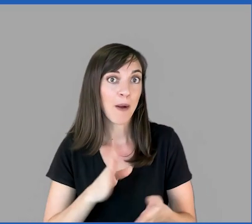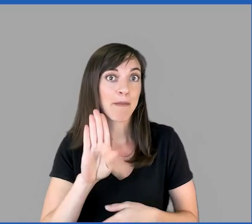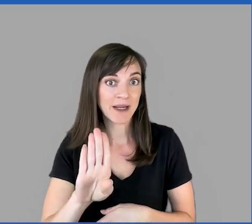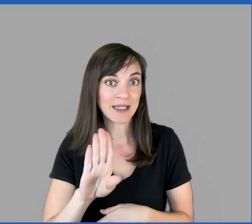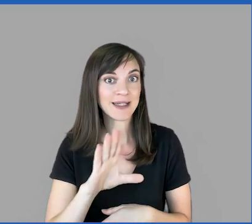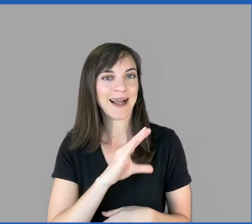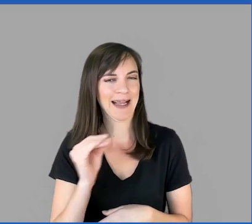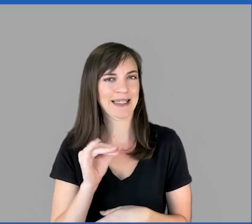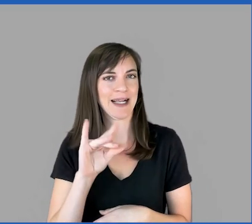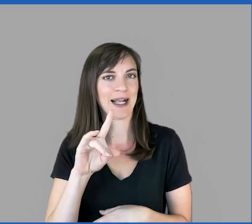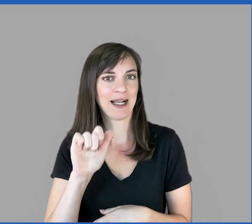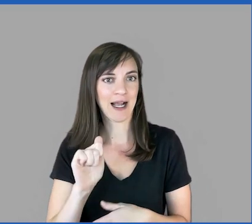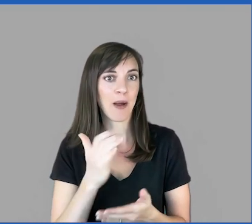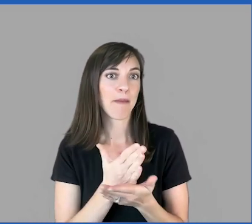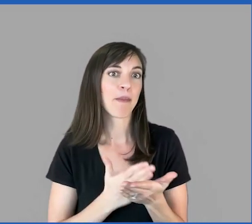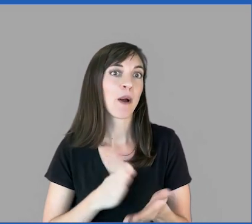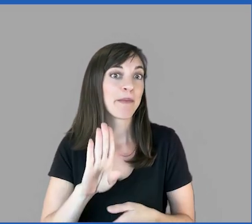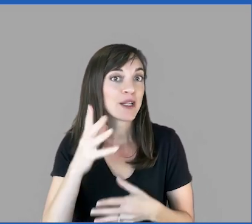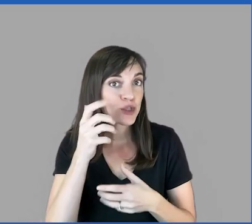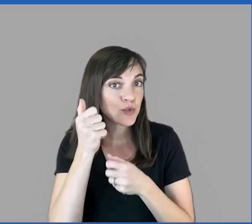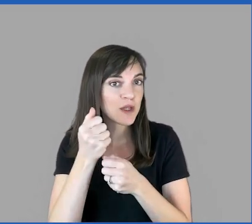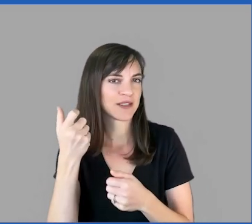and through an agreement with the Florida School for the Deaf and the Blind. The